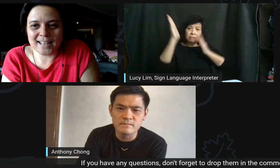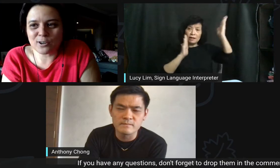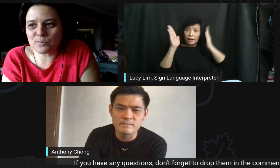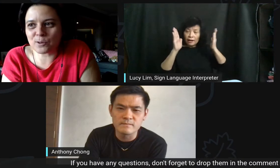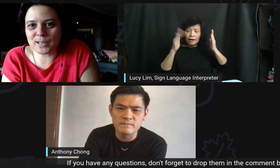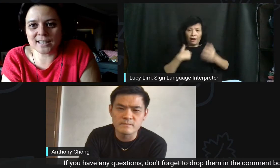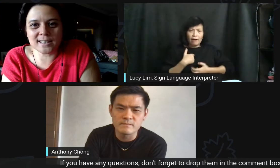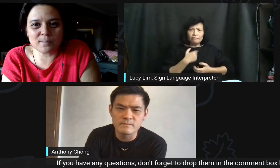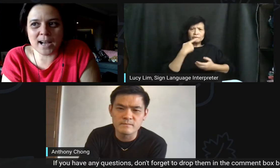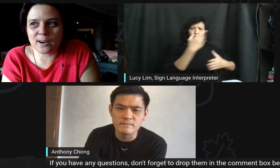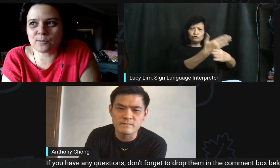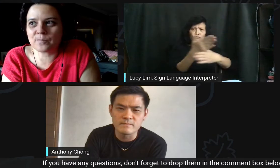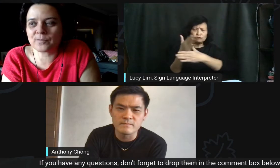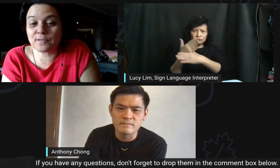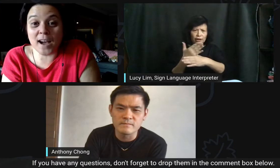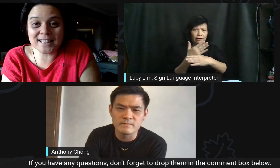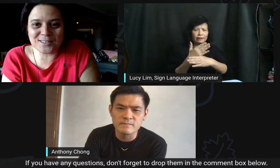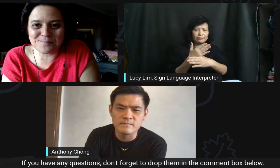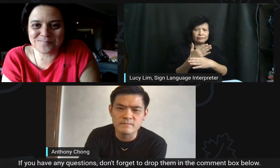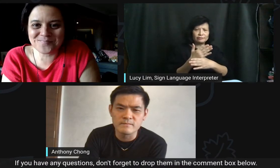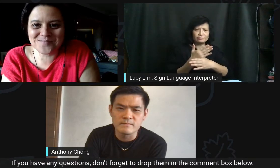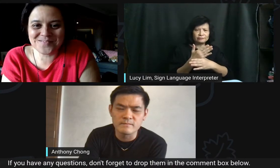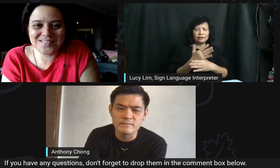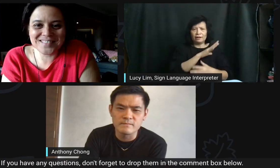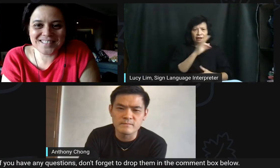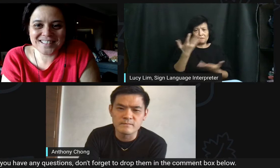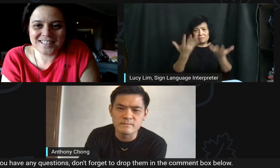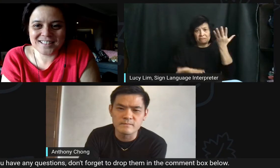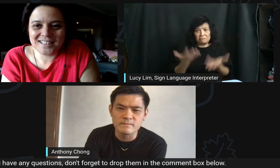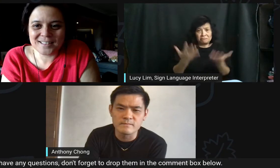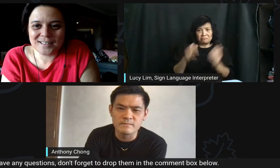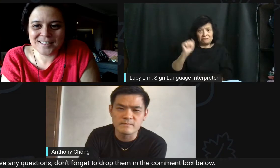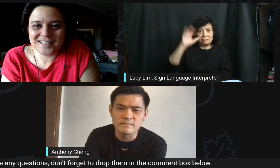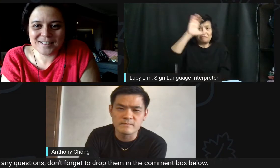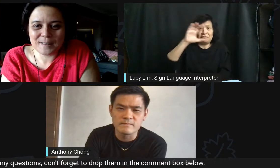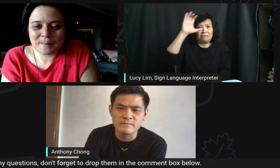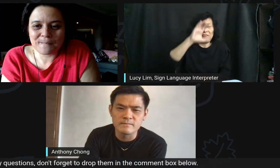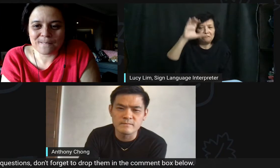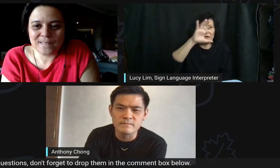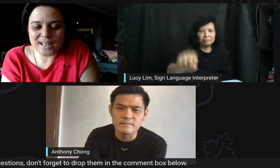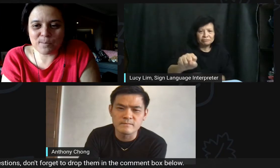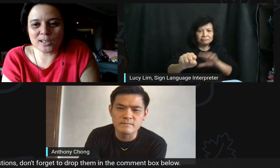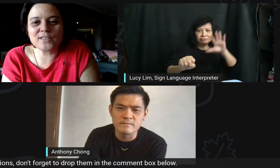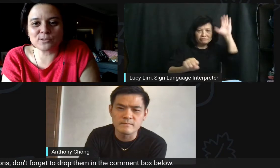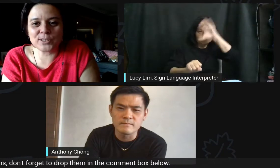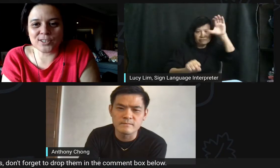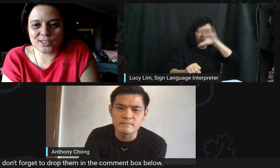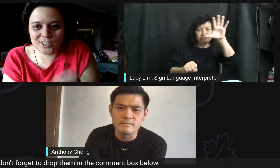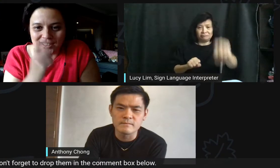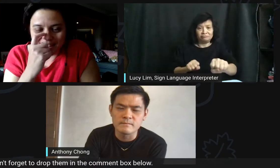And I hope we can somehow find them as part of this research.